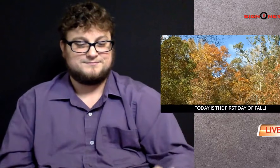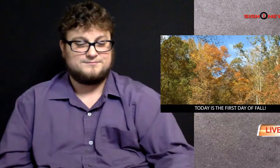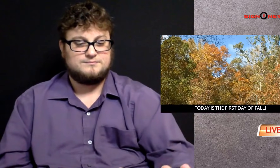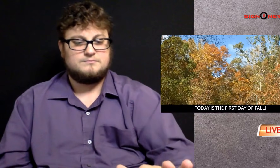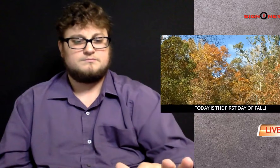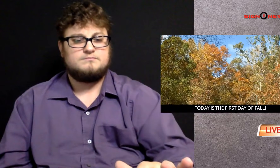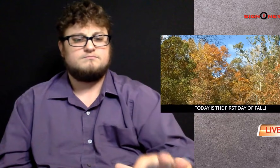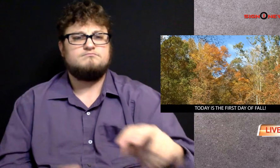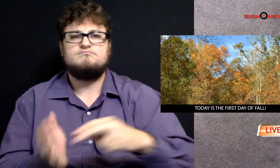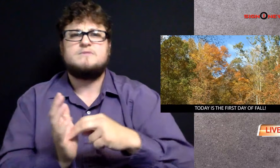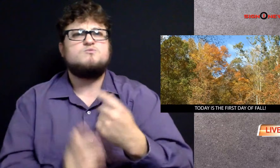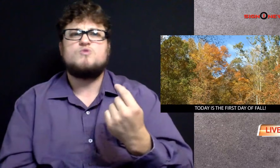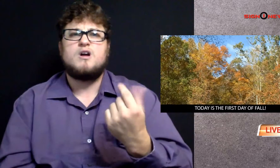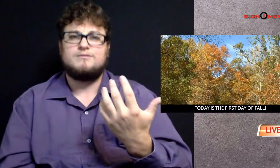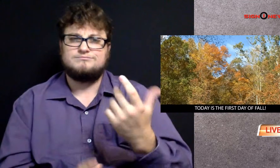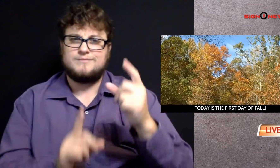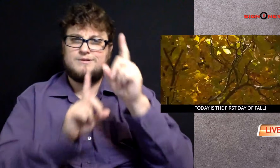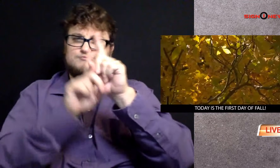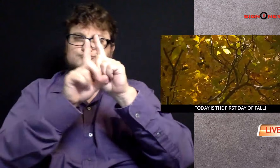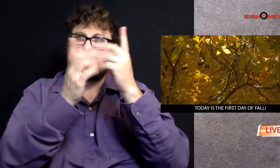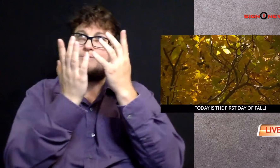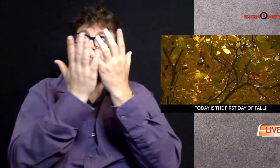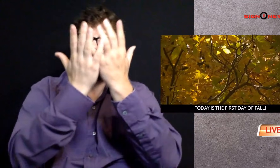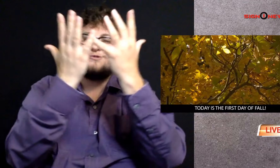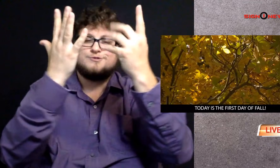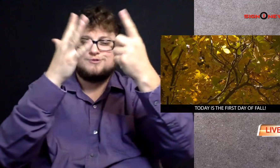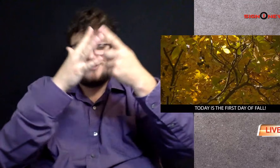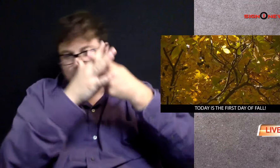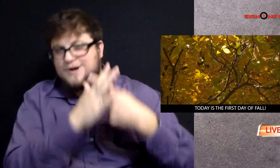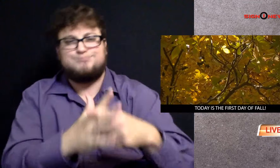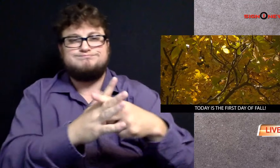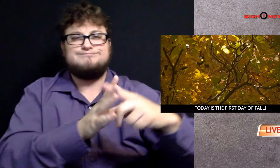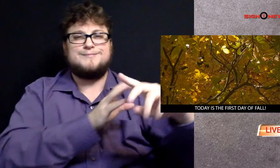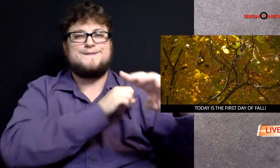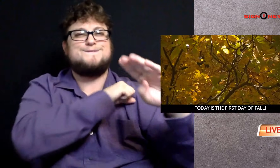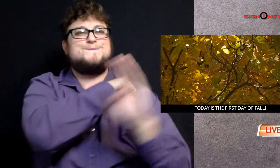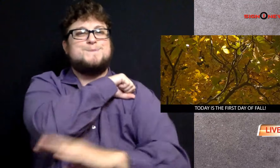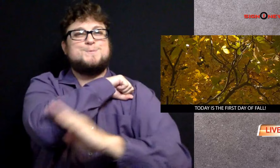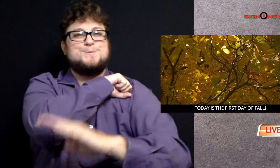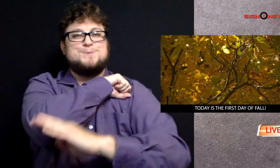gets roughly 12 hours of sunlight and 12 hours of darkness hours of darkness in other words it's the astronomical